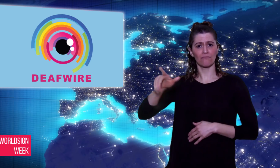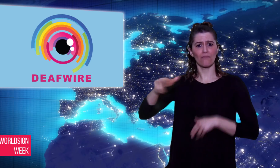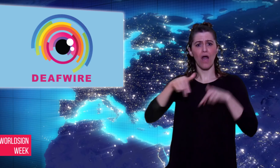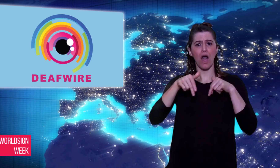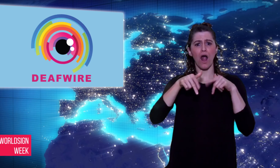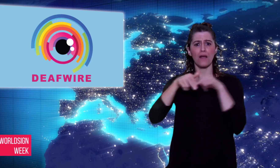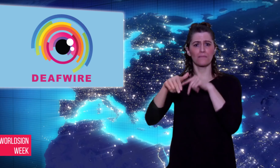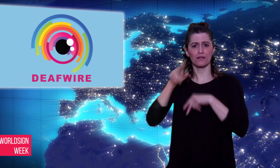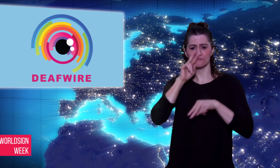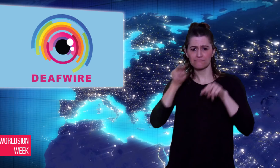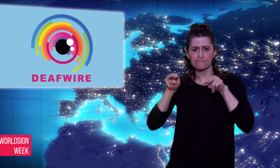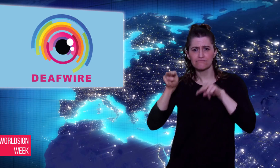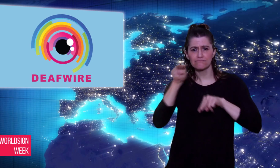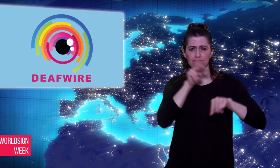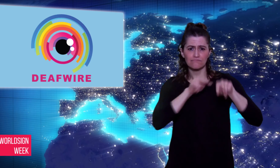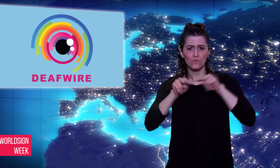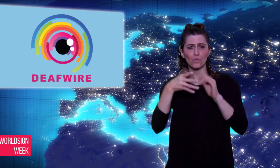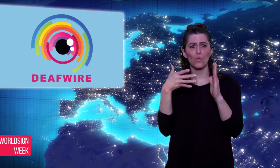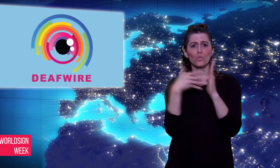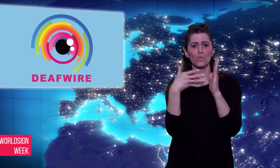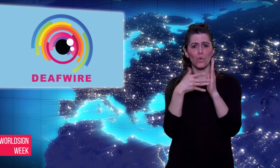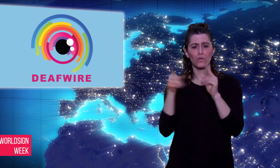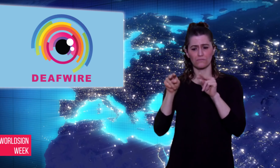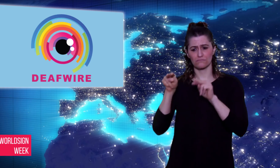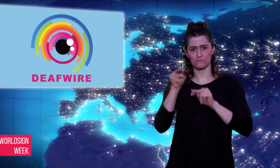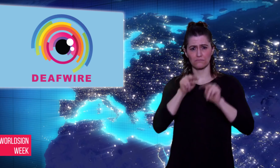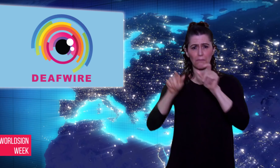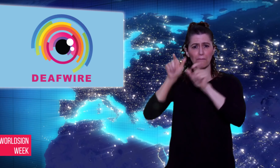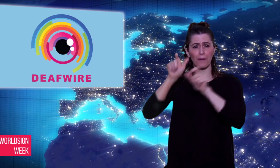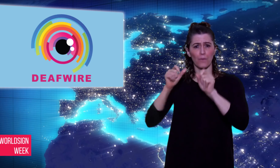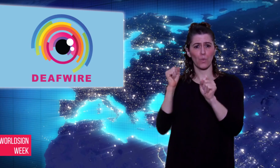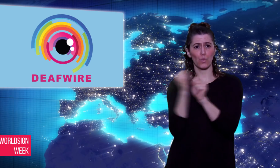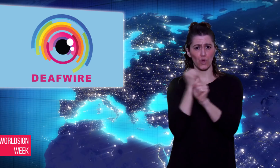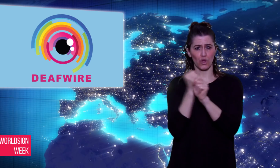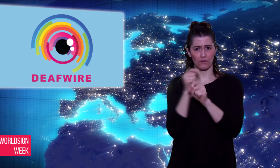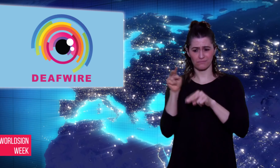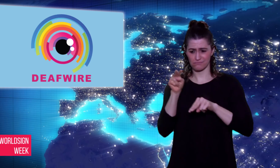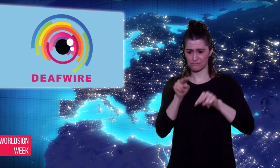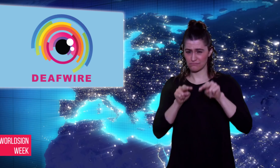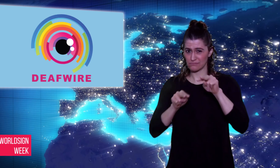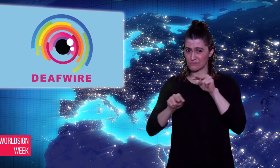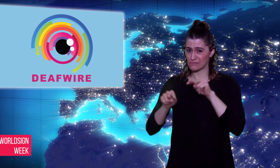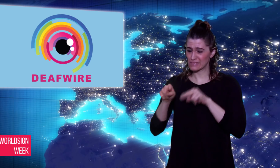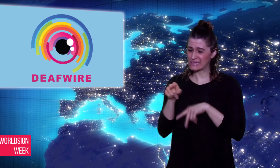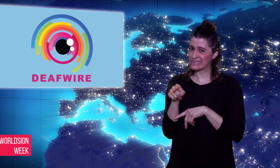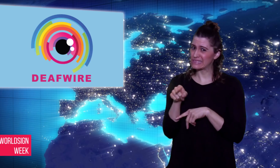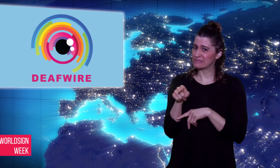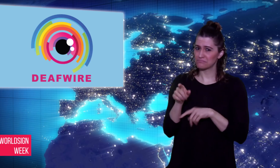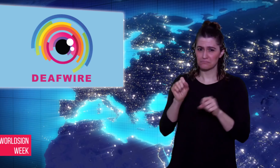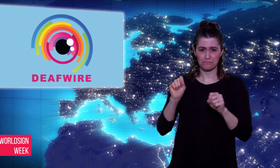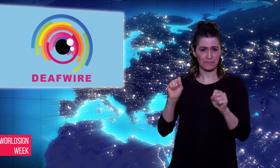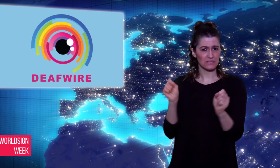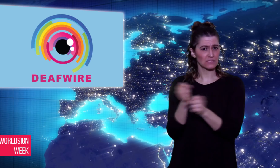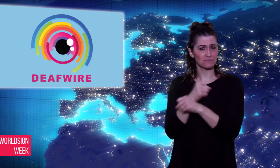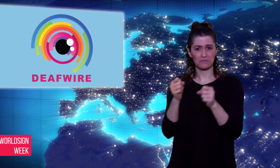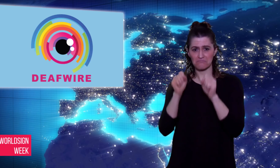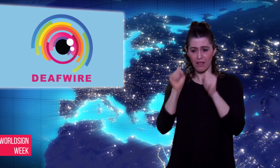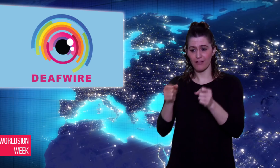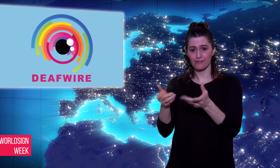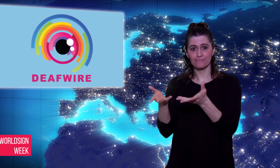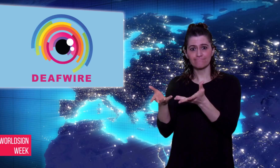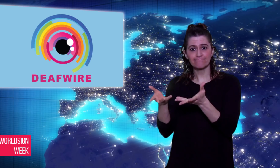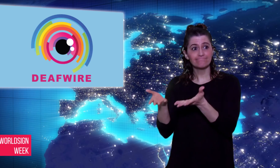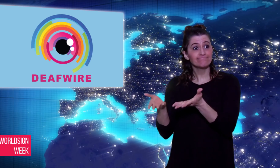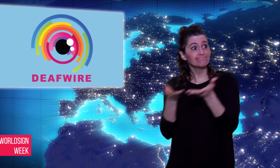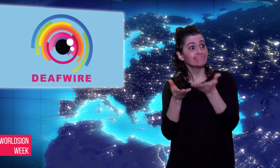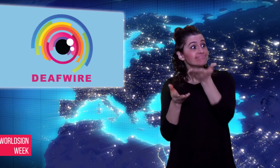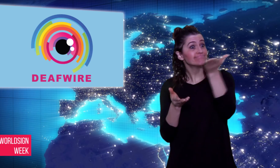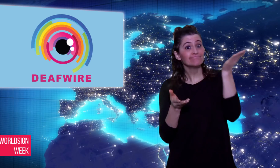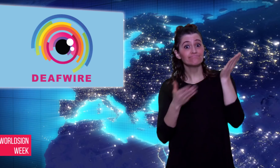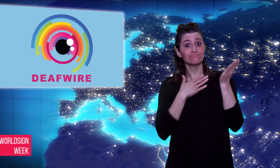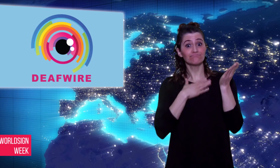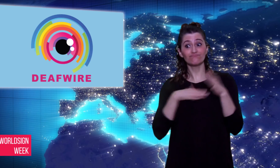animal control staff thought he was